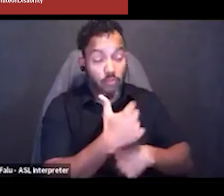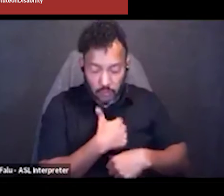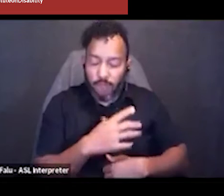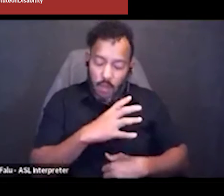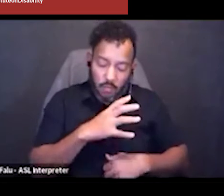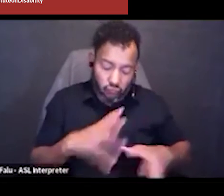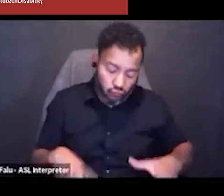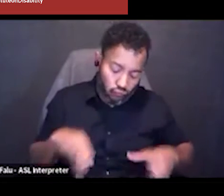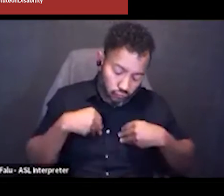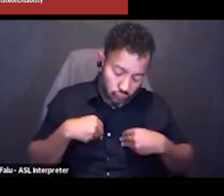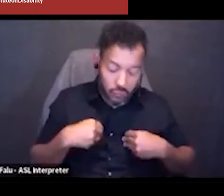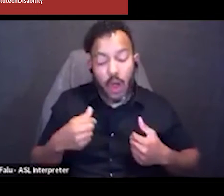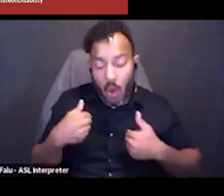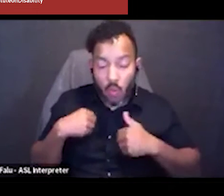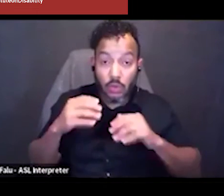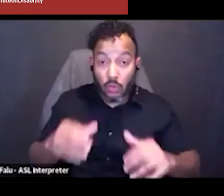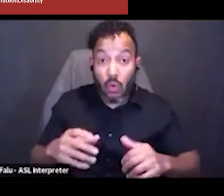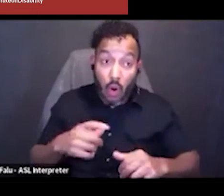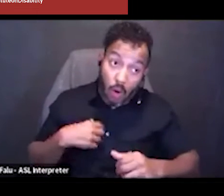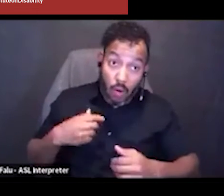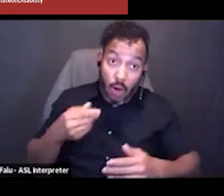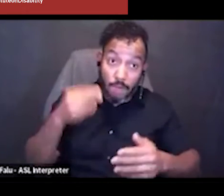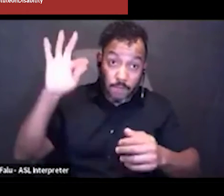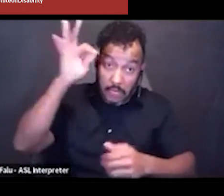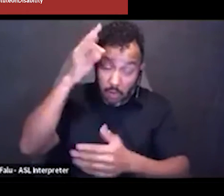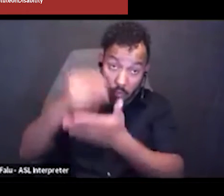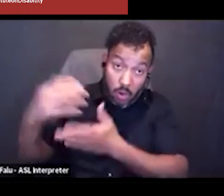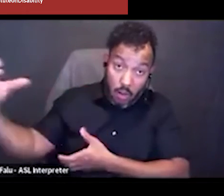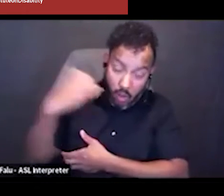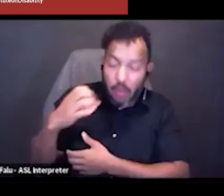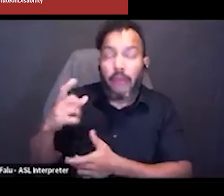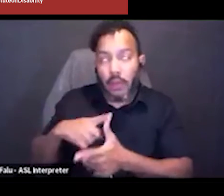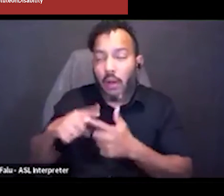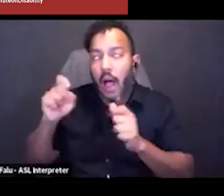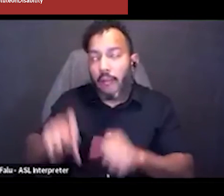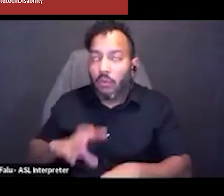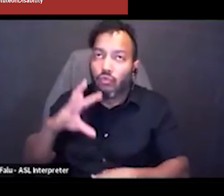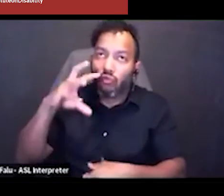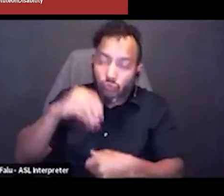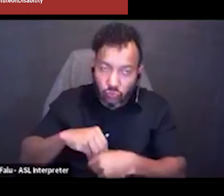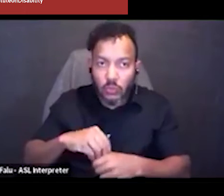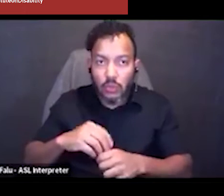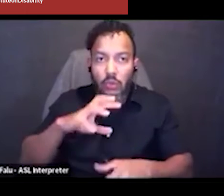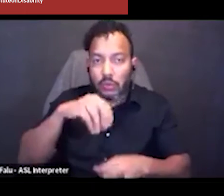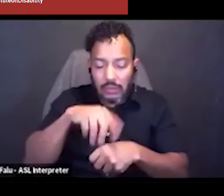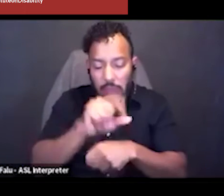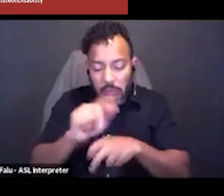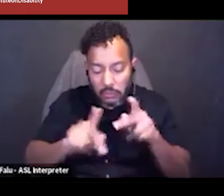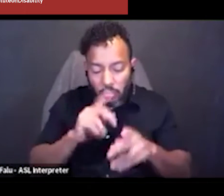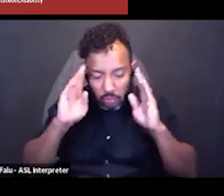any federal dollars, if you fall into many different categories at the state and local